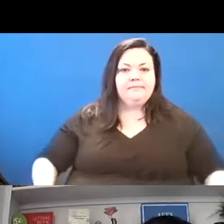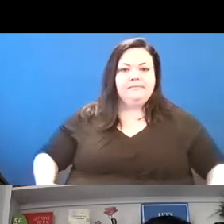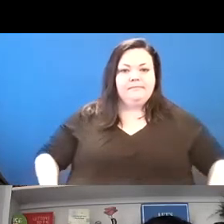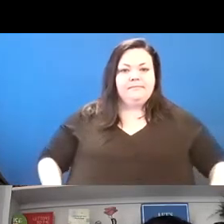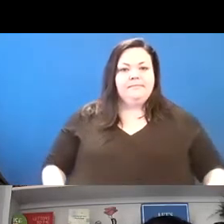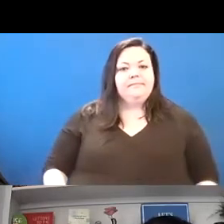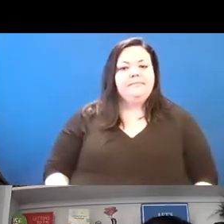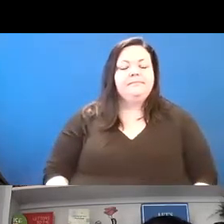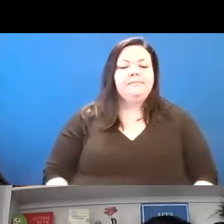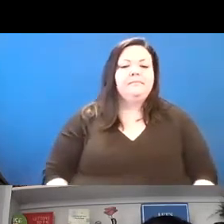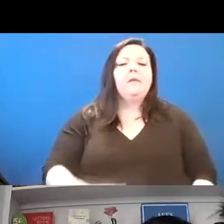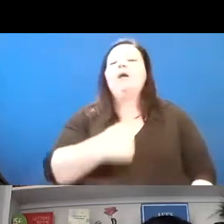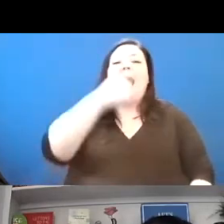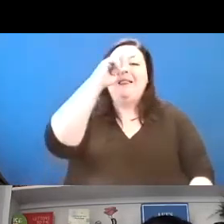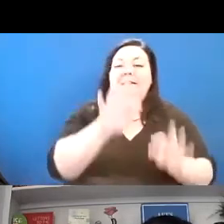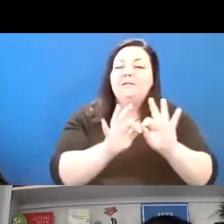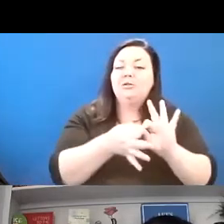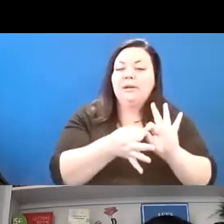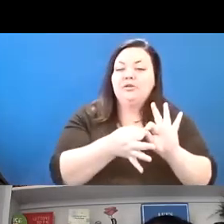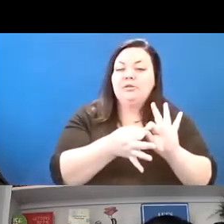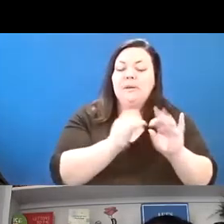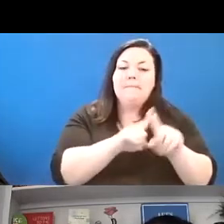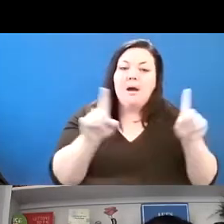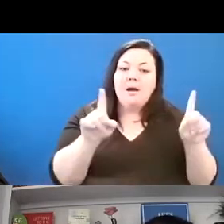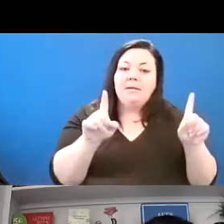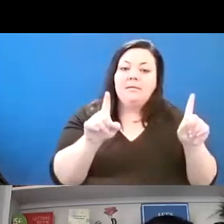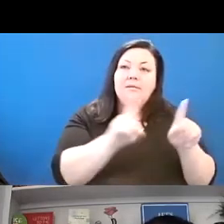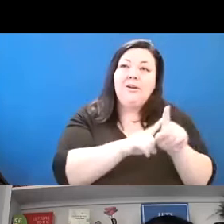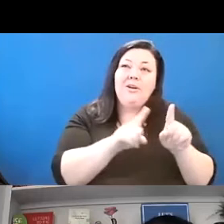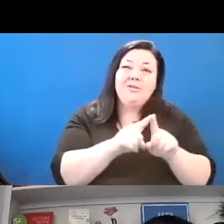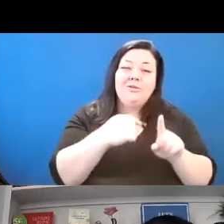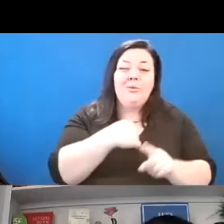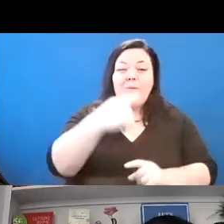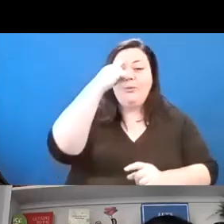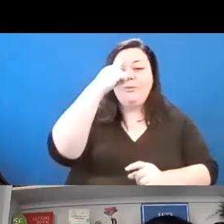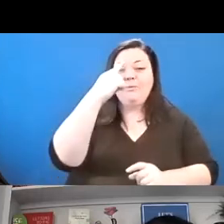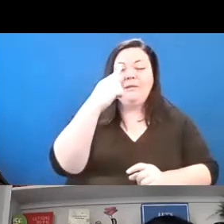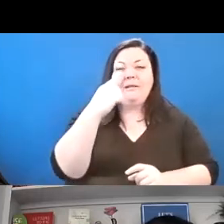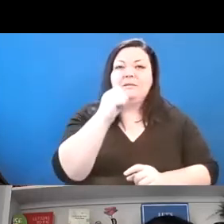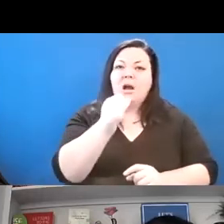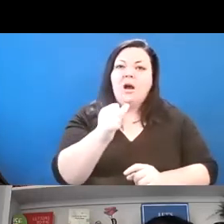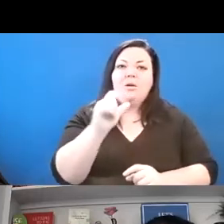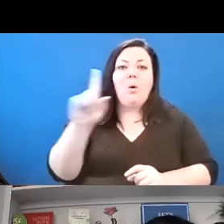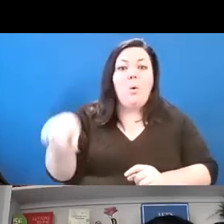i think it's interpretation but i also think um it's it's not just uh interpretation it goes into